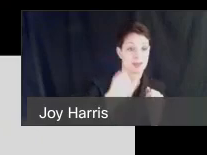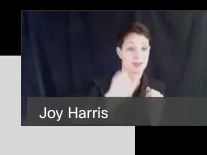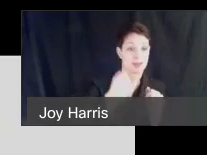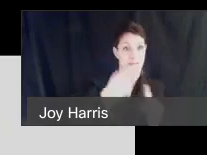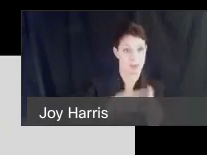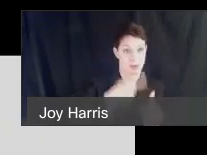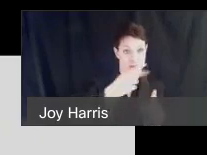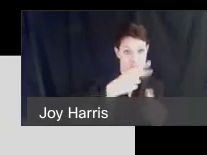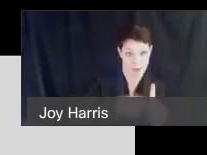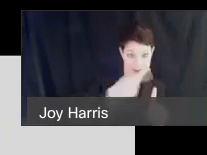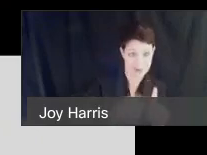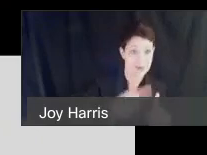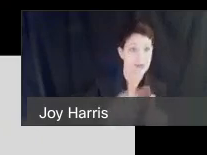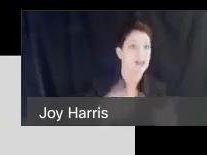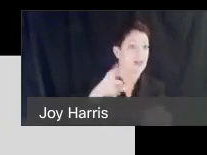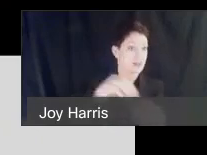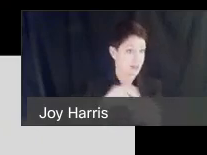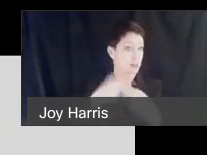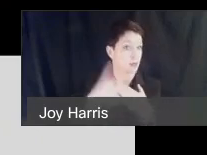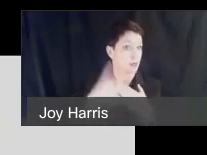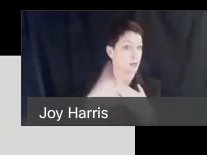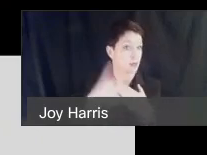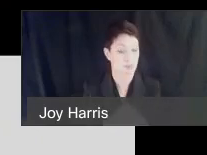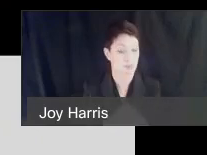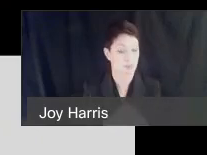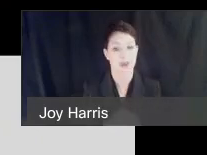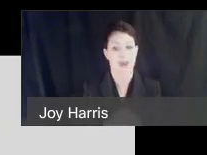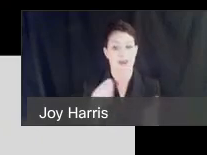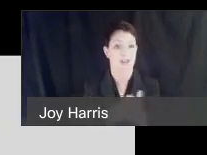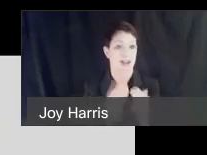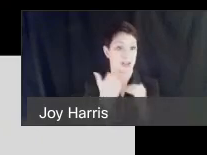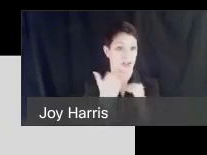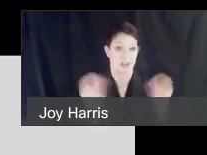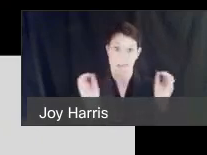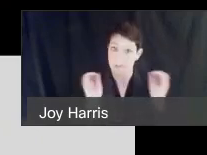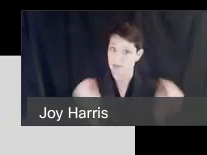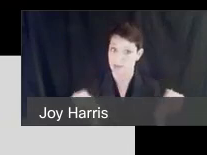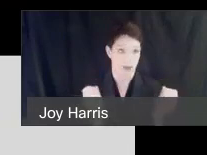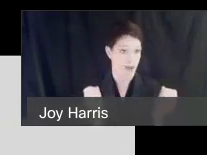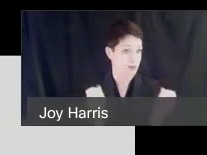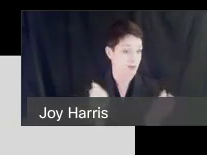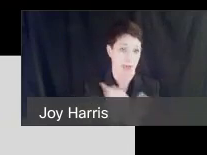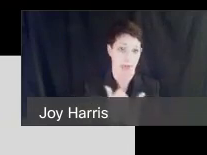this program. There is no financial limit on the amount of assistance that a household can receive.